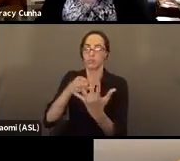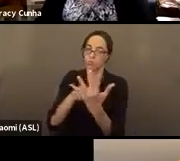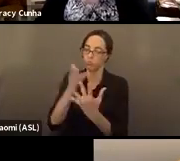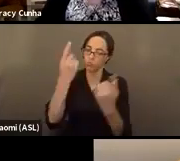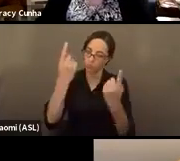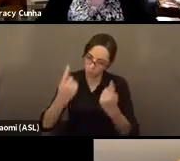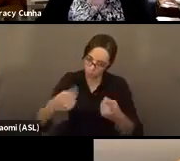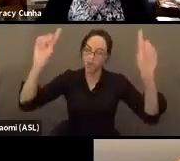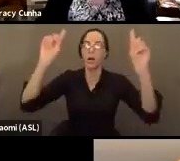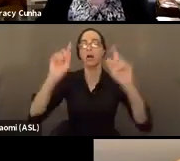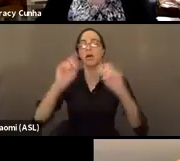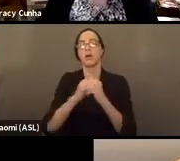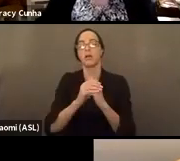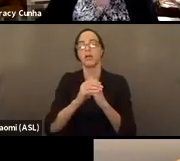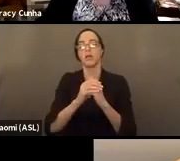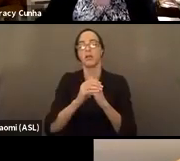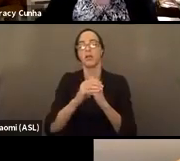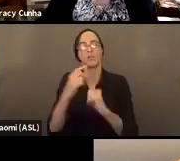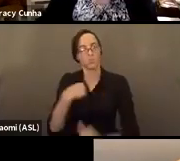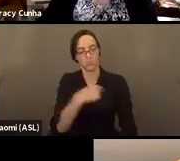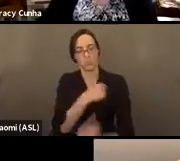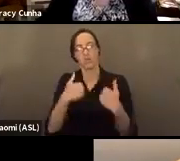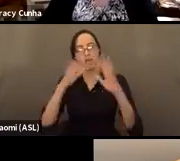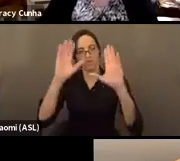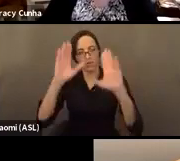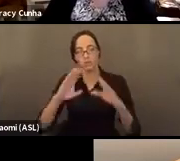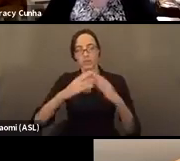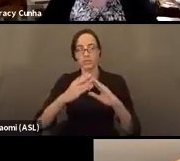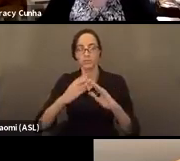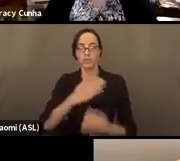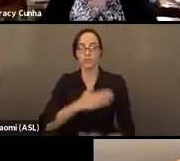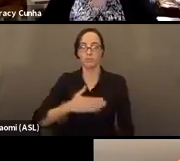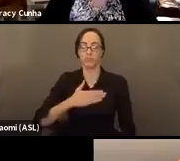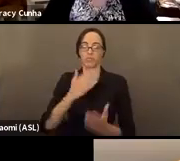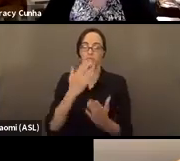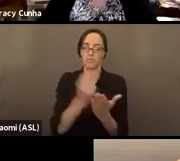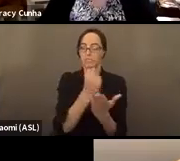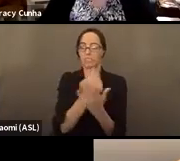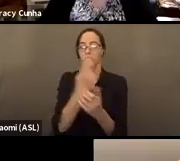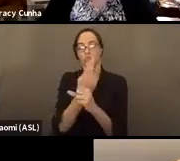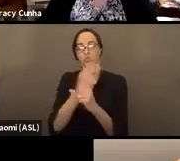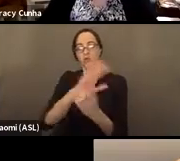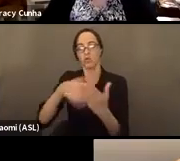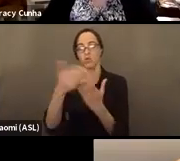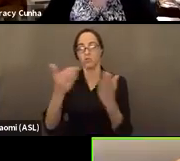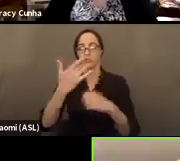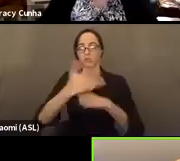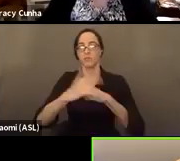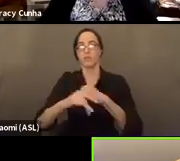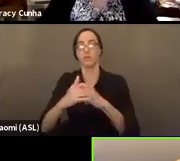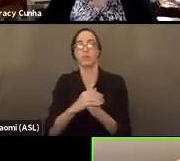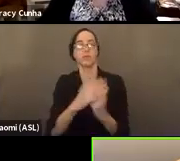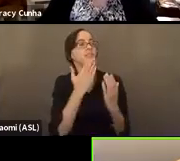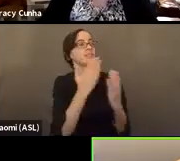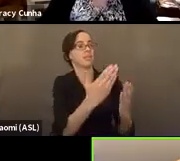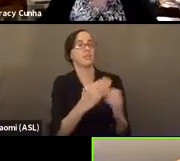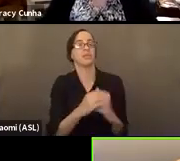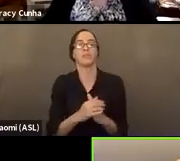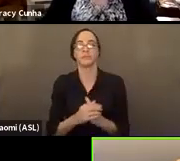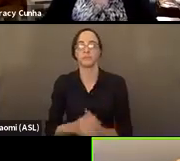utilize uh utilize the services that are out there thank you great um thank you and then kind of my